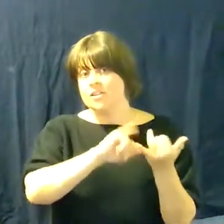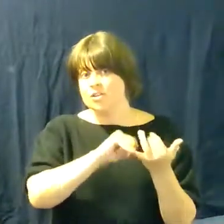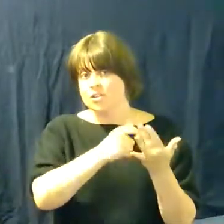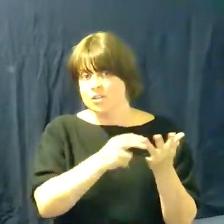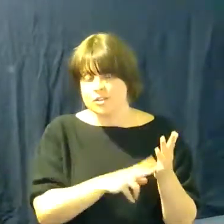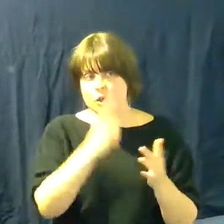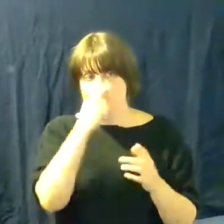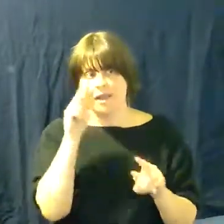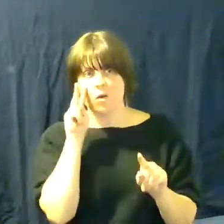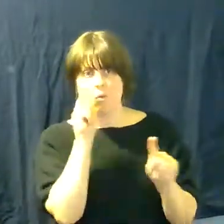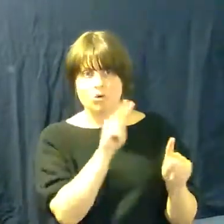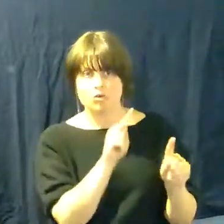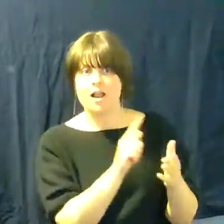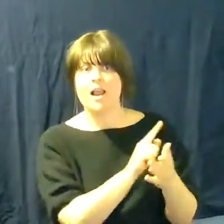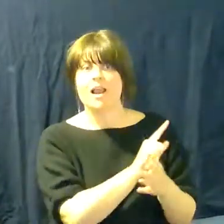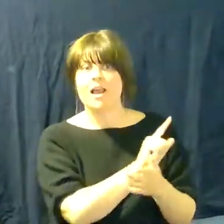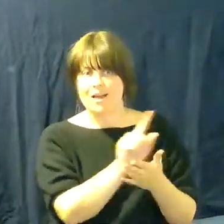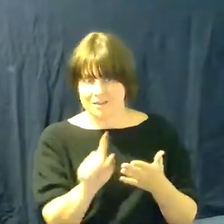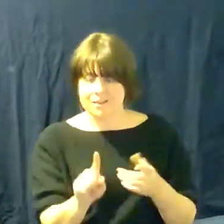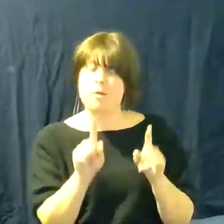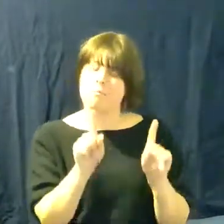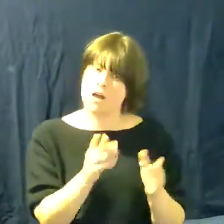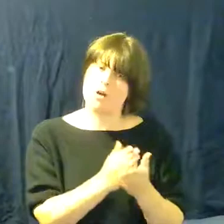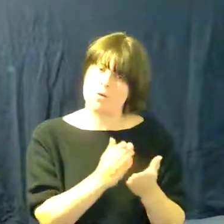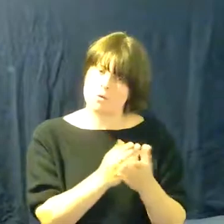in the program. There can be clashes, so we will record the session so